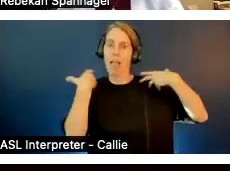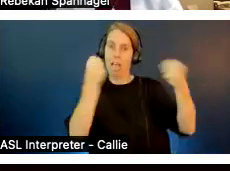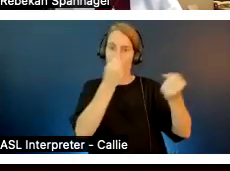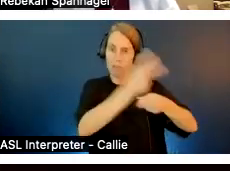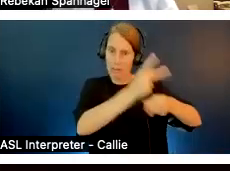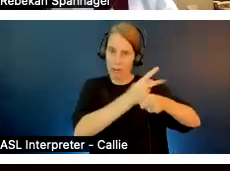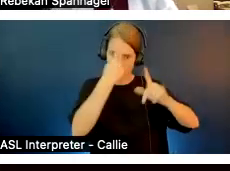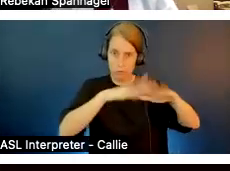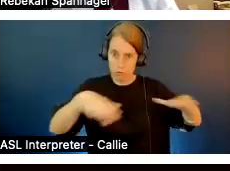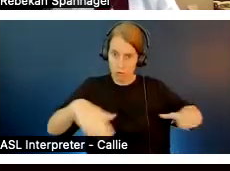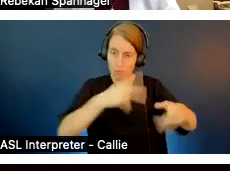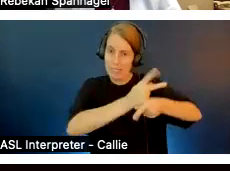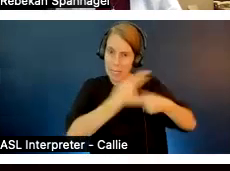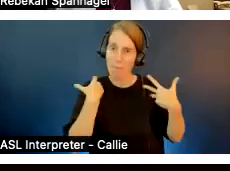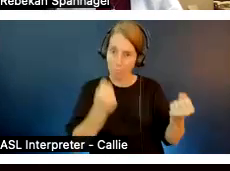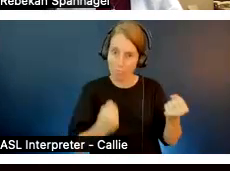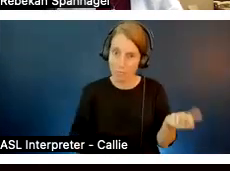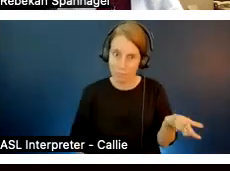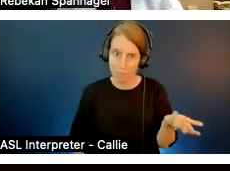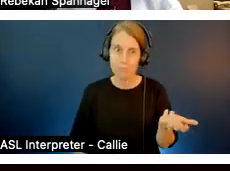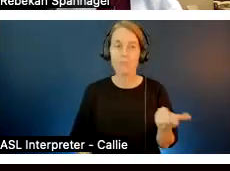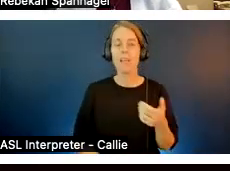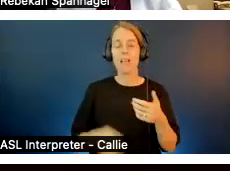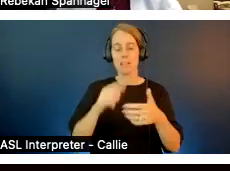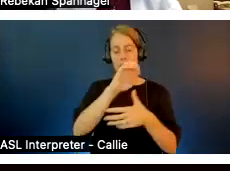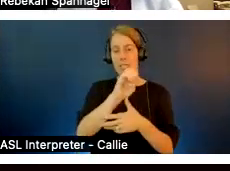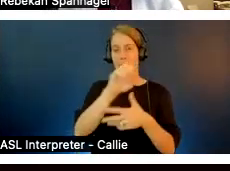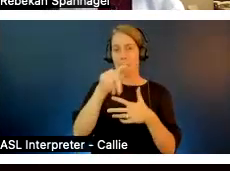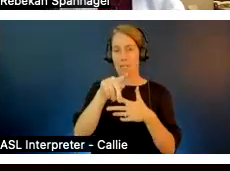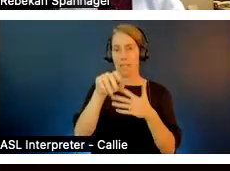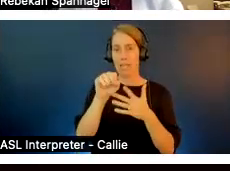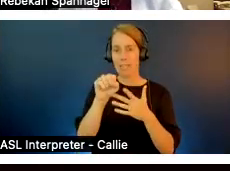one of the first aspects is the s and the d uh the esd i should say of this program is